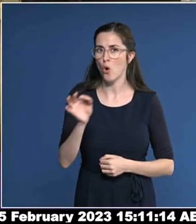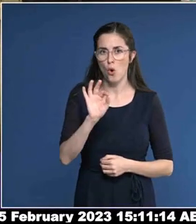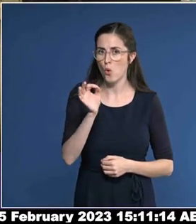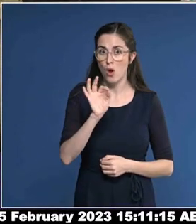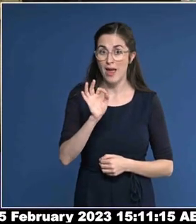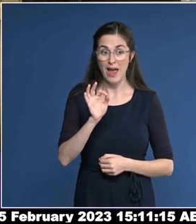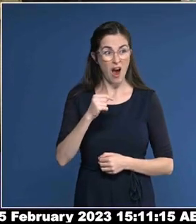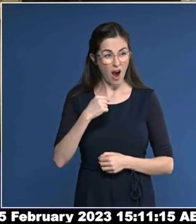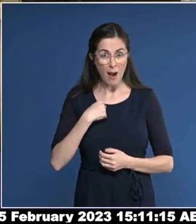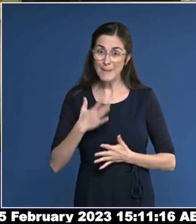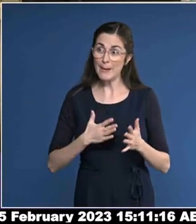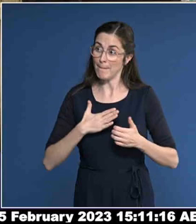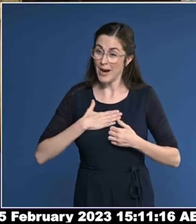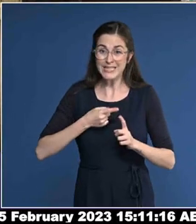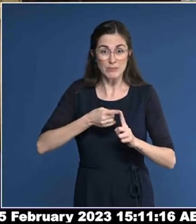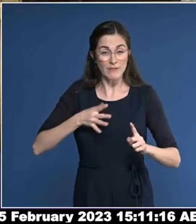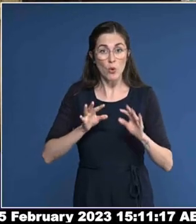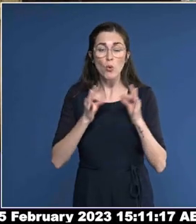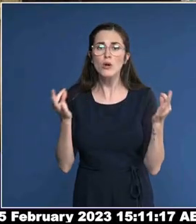particularly. I think I'm talking in general about our sector.